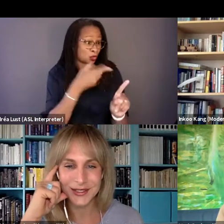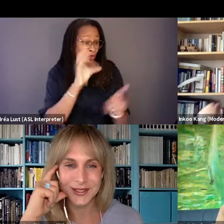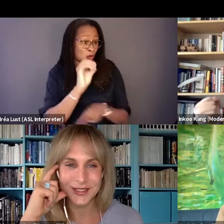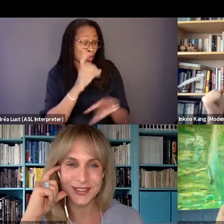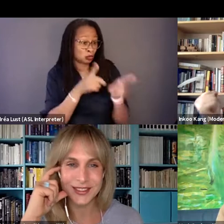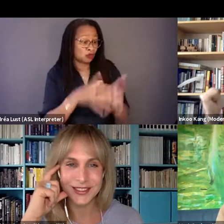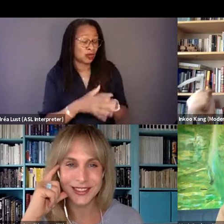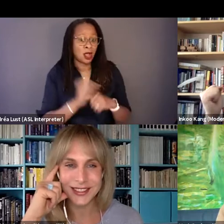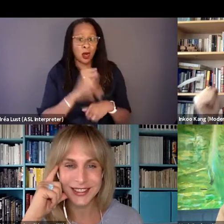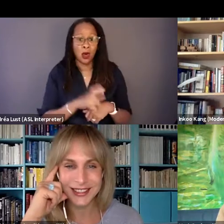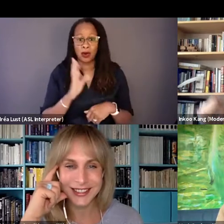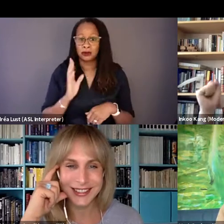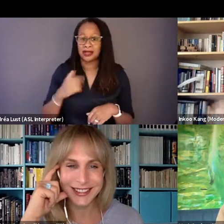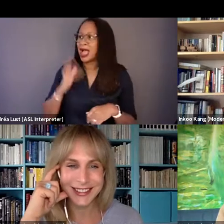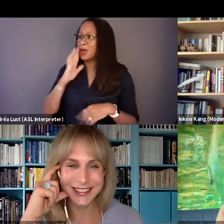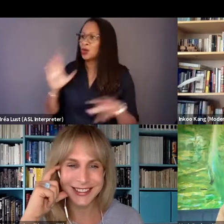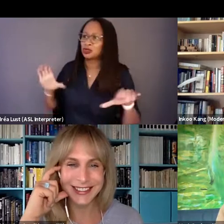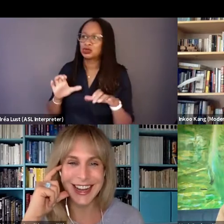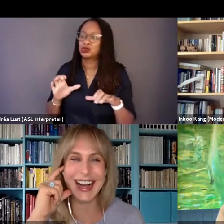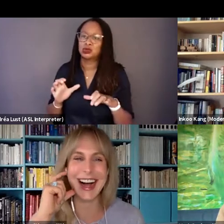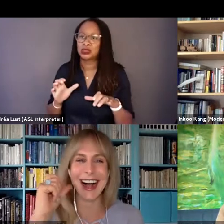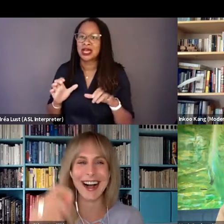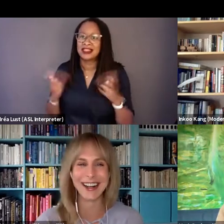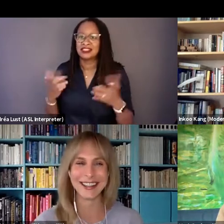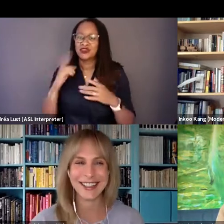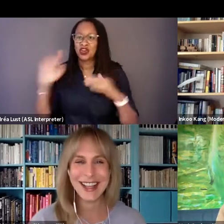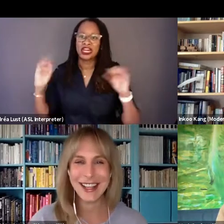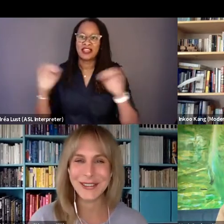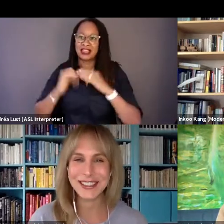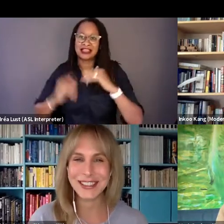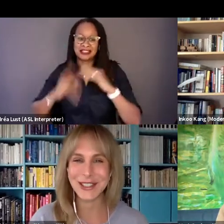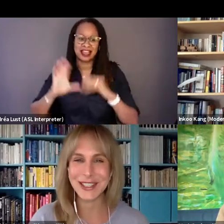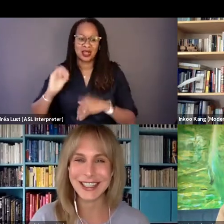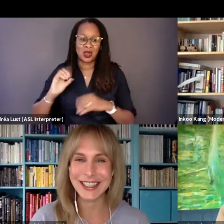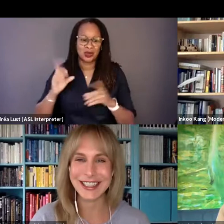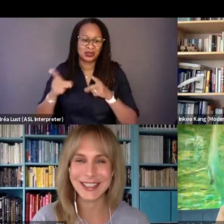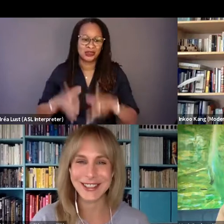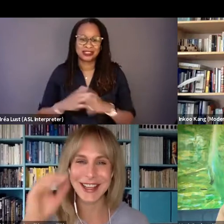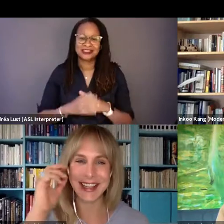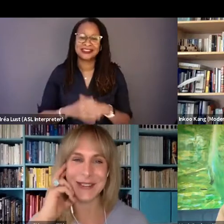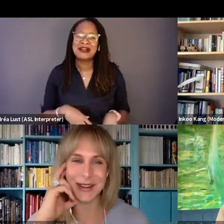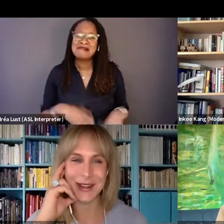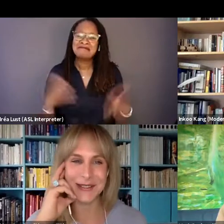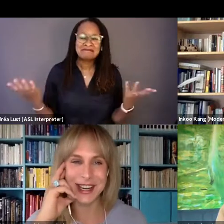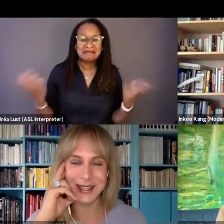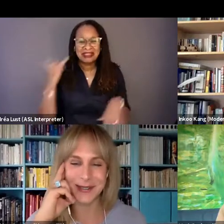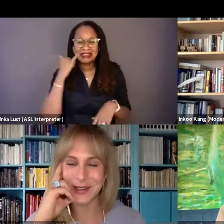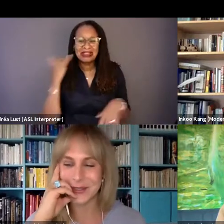I will do this for nothing less than co-director. Yeah, it was a journey. Yeah, I don't know if Jay or Mark